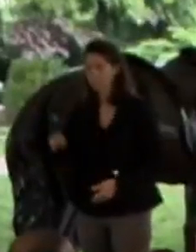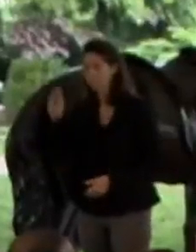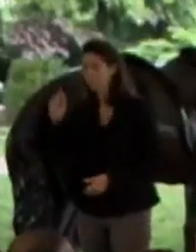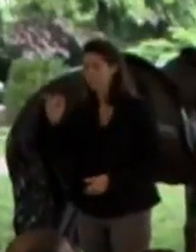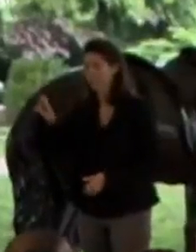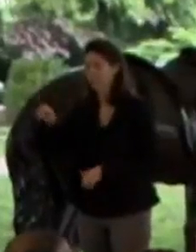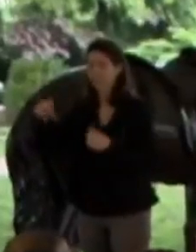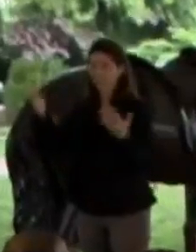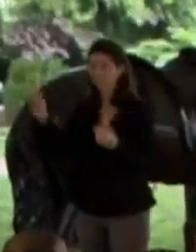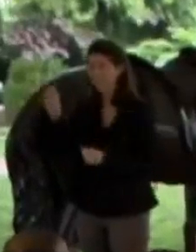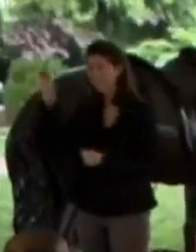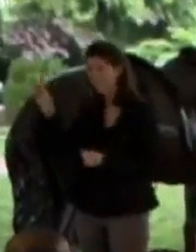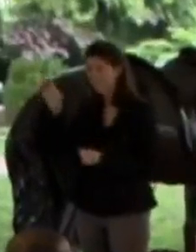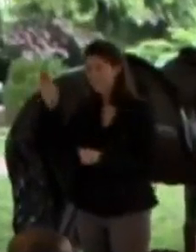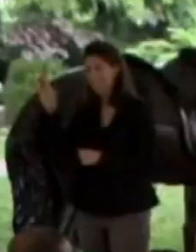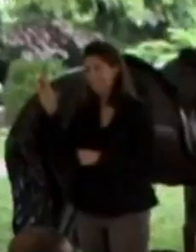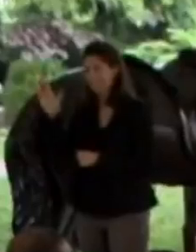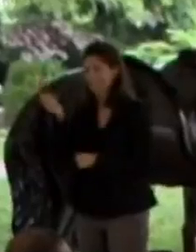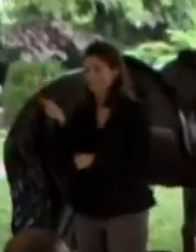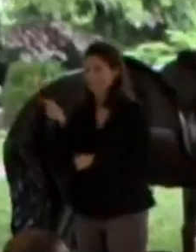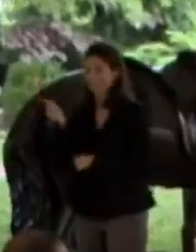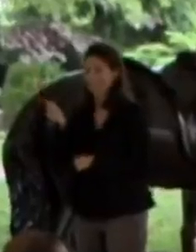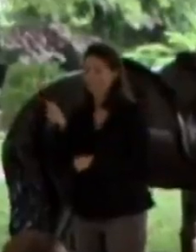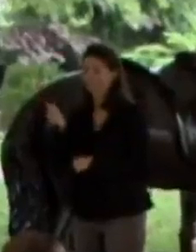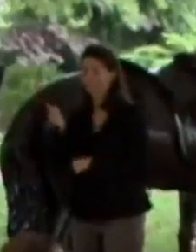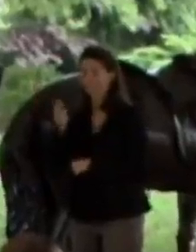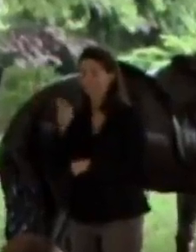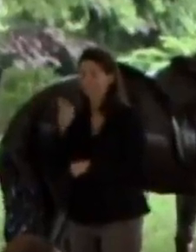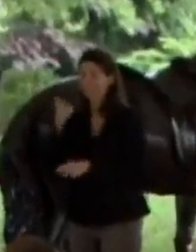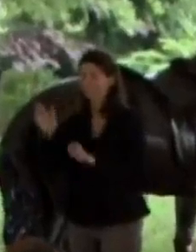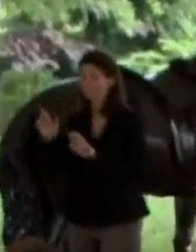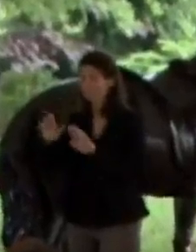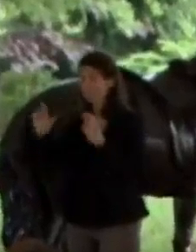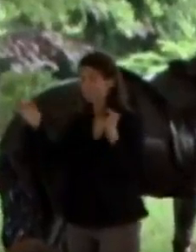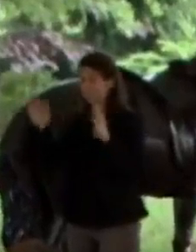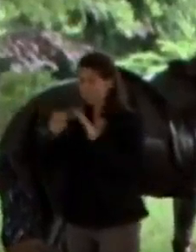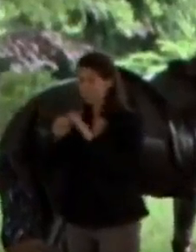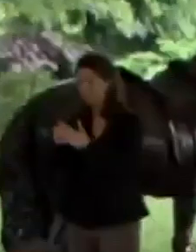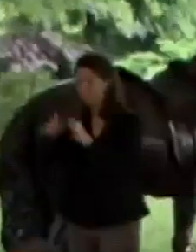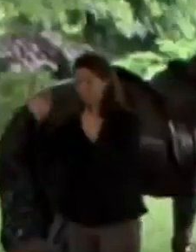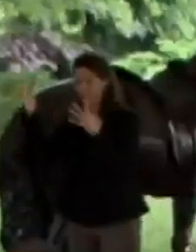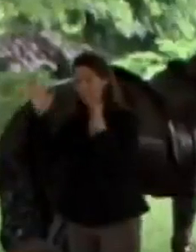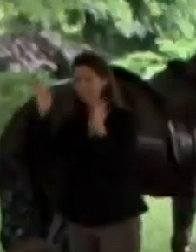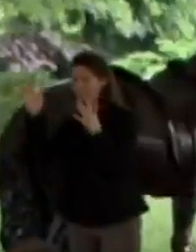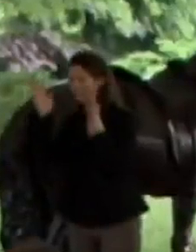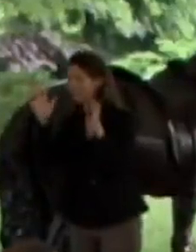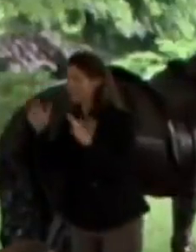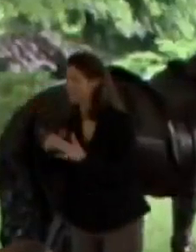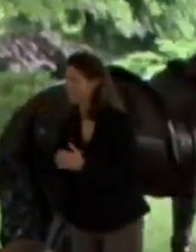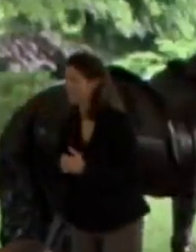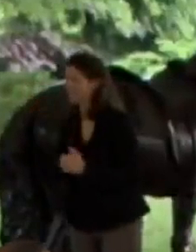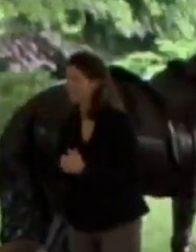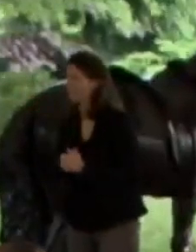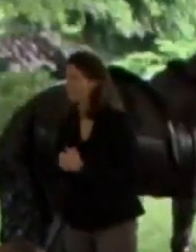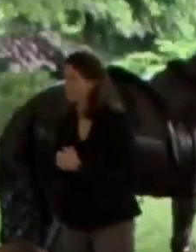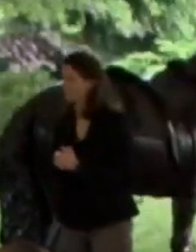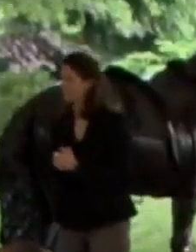GOOD AFTERNOON. I AM MURIEL BOWSER, I AM MAYOR